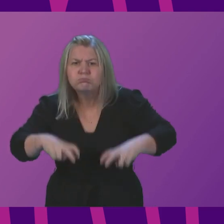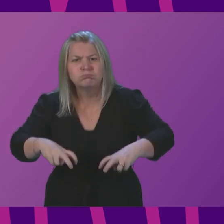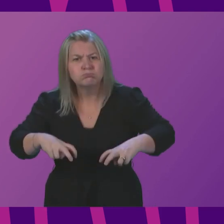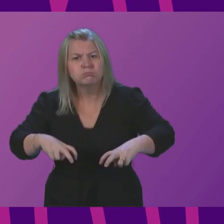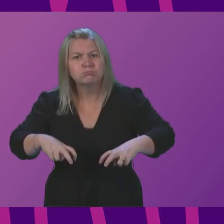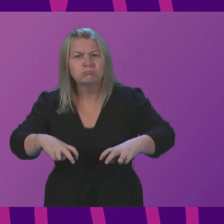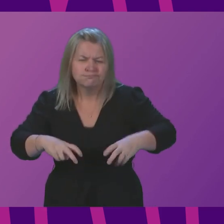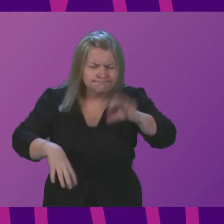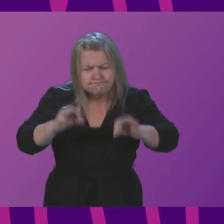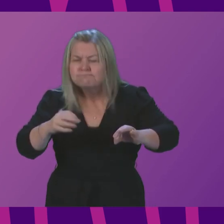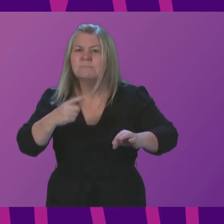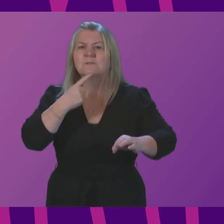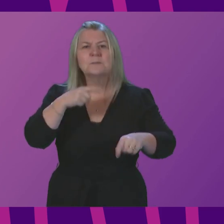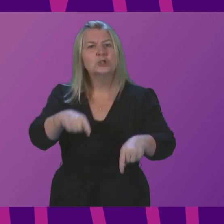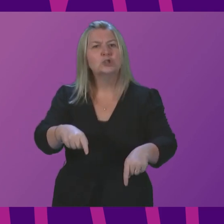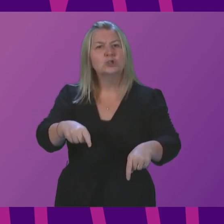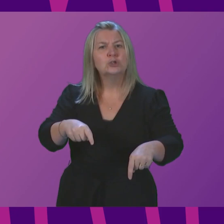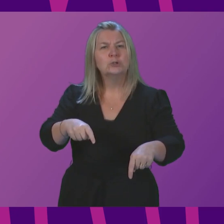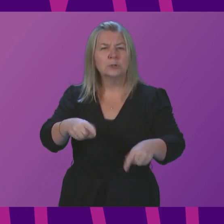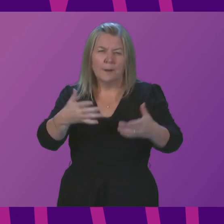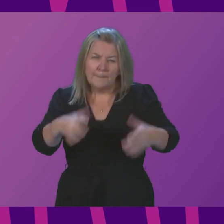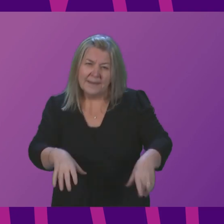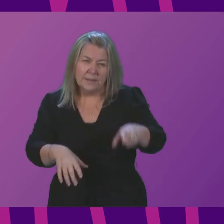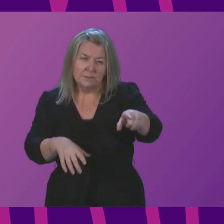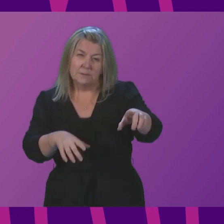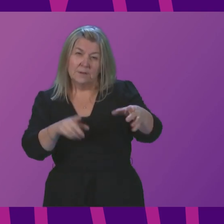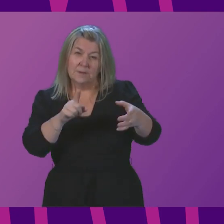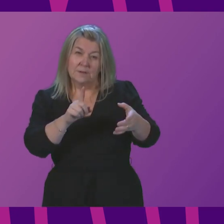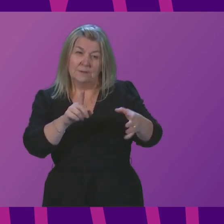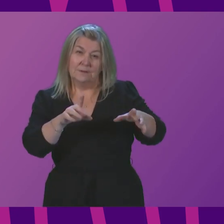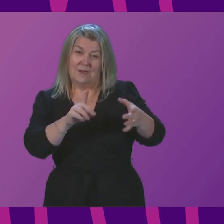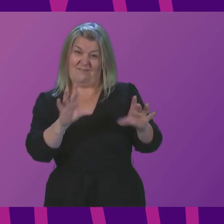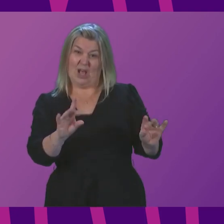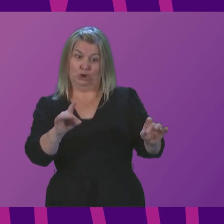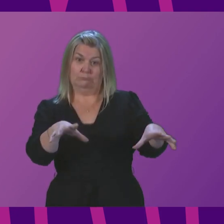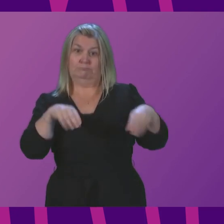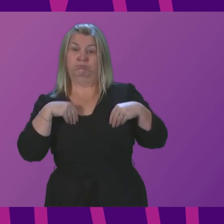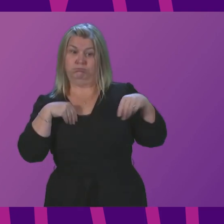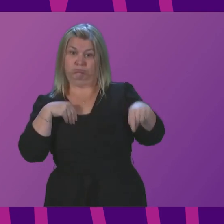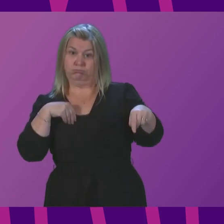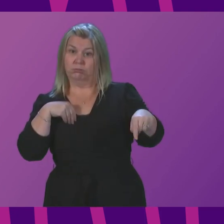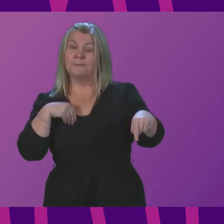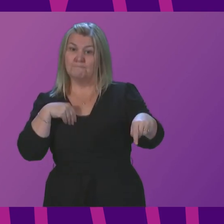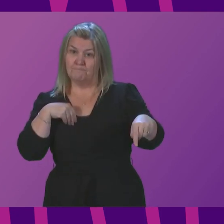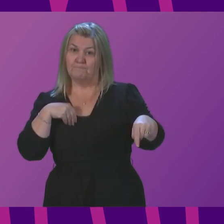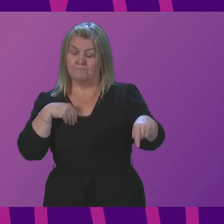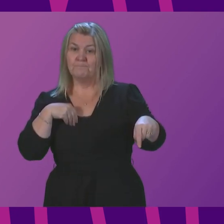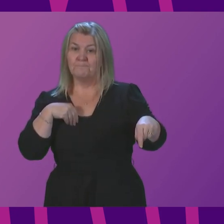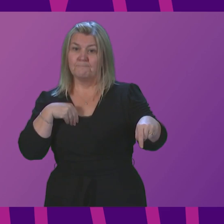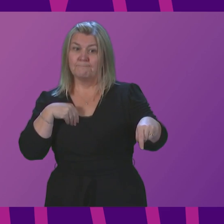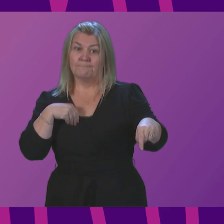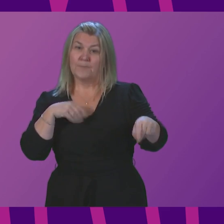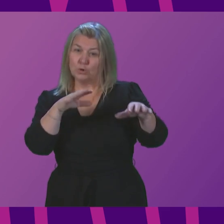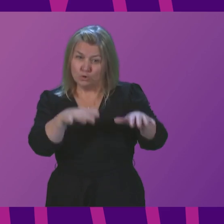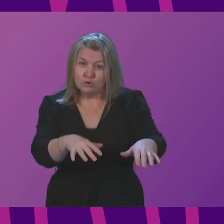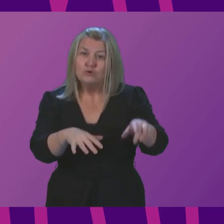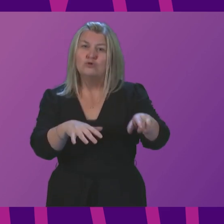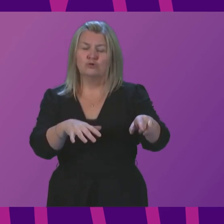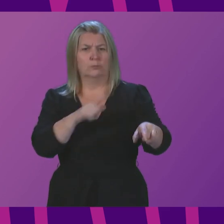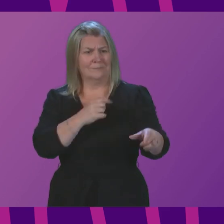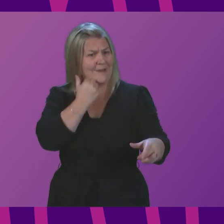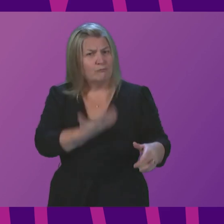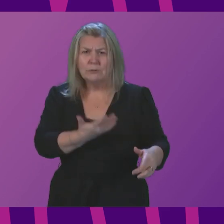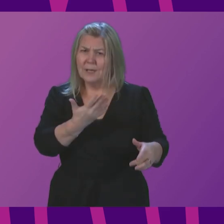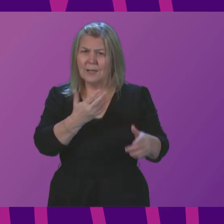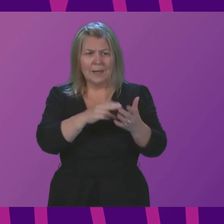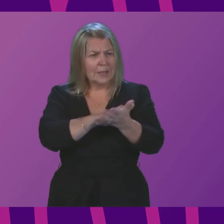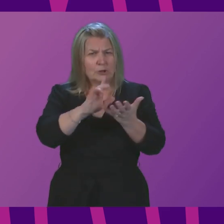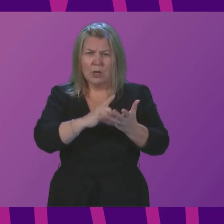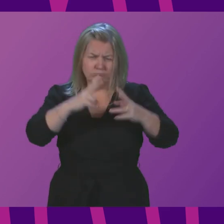whether there are relationships between infections—a considerable amount of work to reduce the